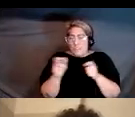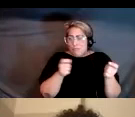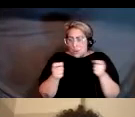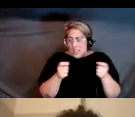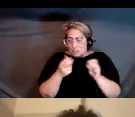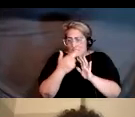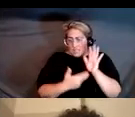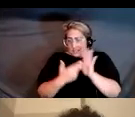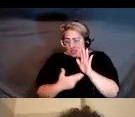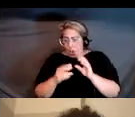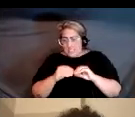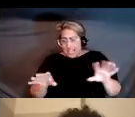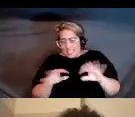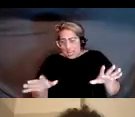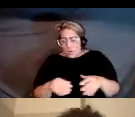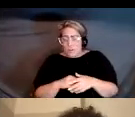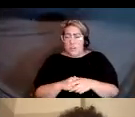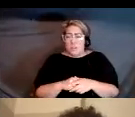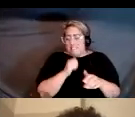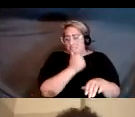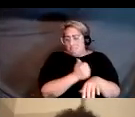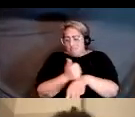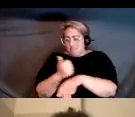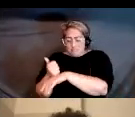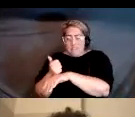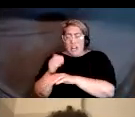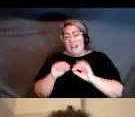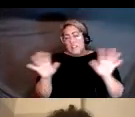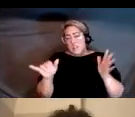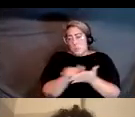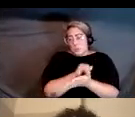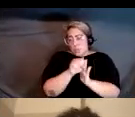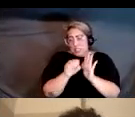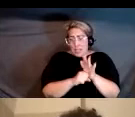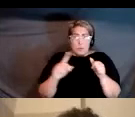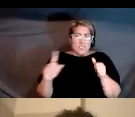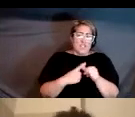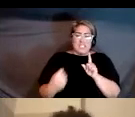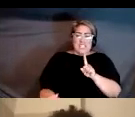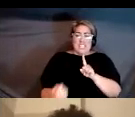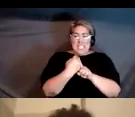and New York State in many ways was obviously the first hit by COVID. And what of the first to adopt vaccine mandates. Strictest